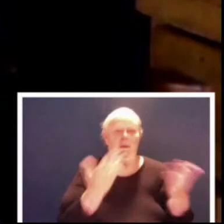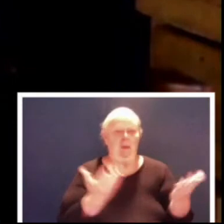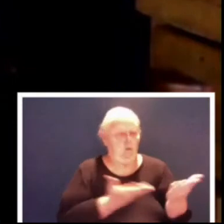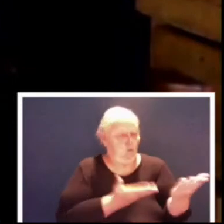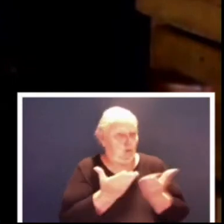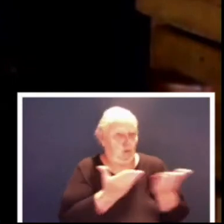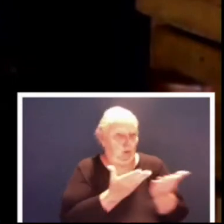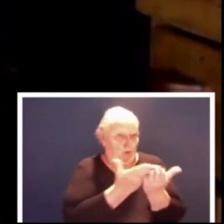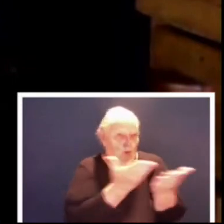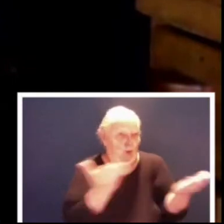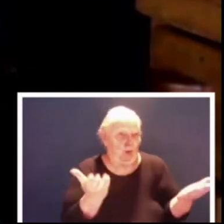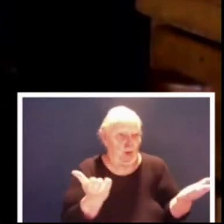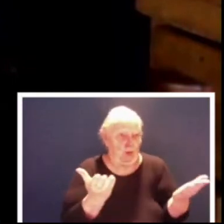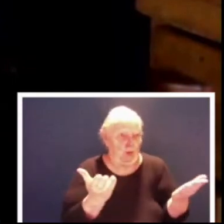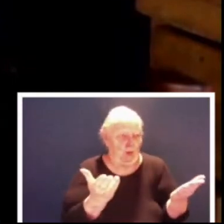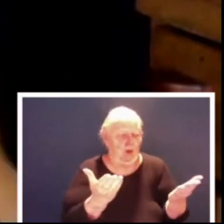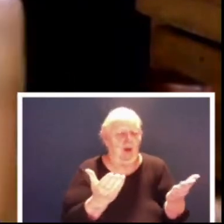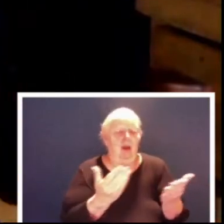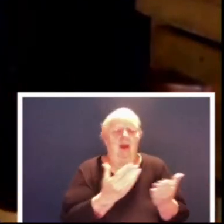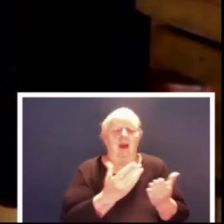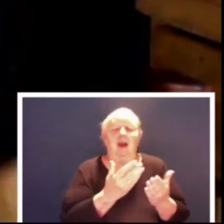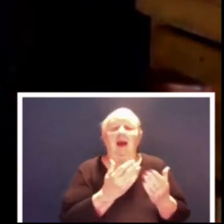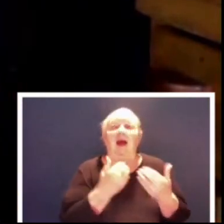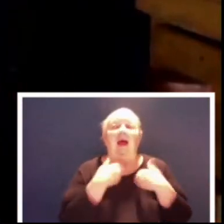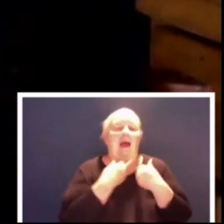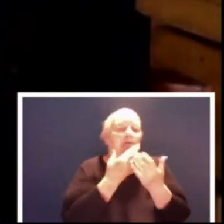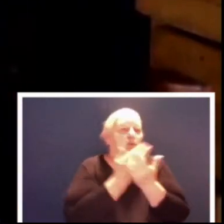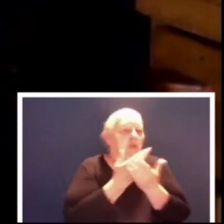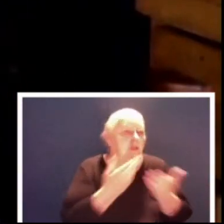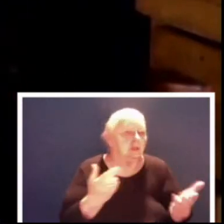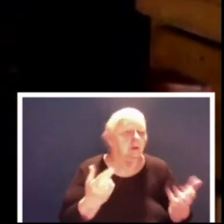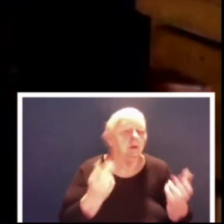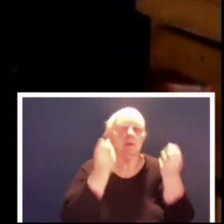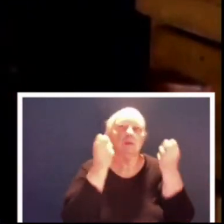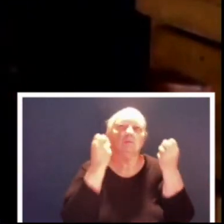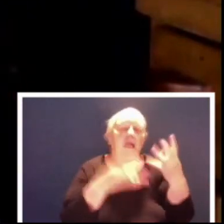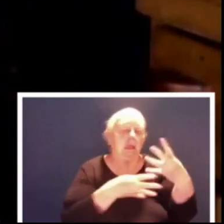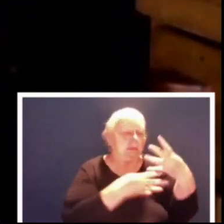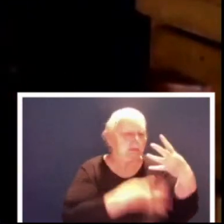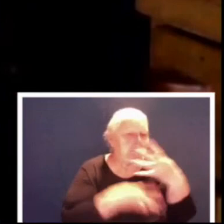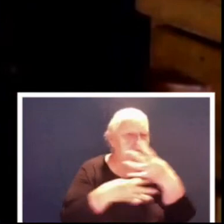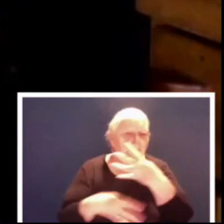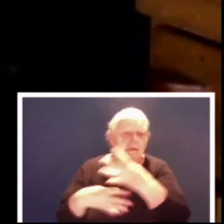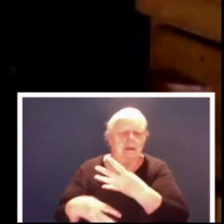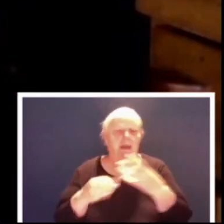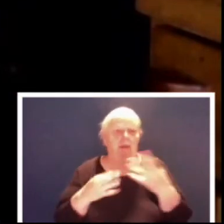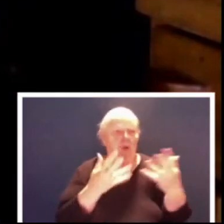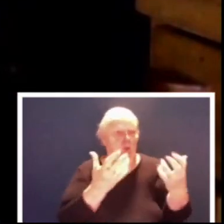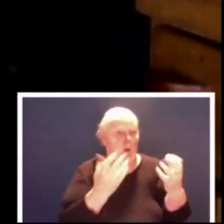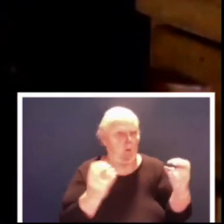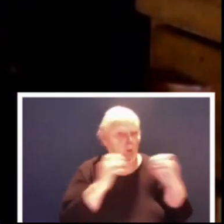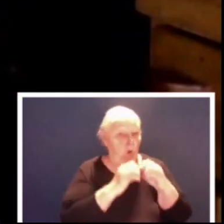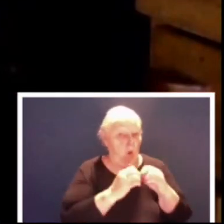So if you want more of those resources please contact me. My, I don't know if they're gonna chat or not.